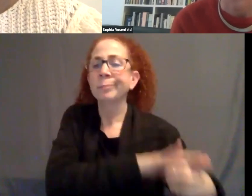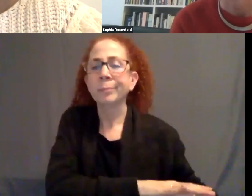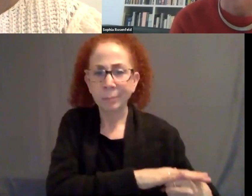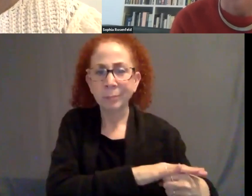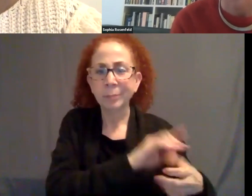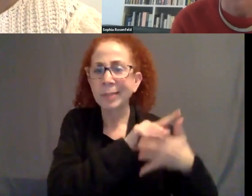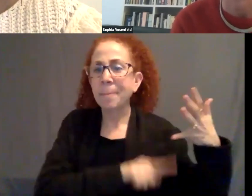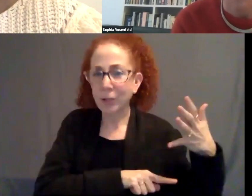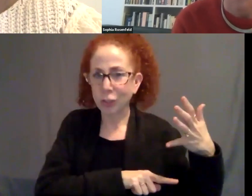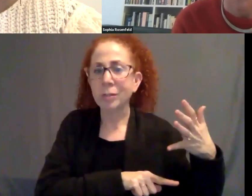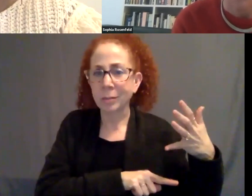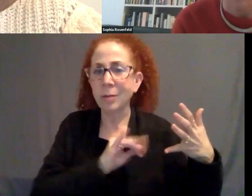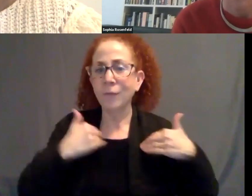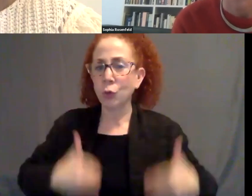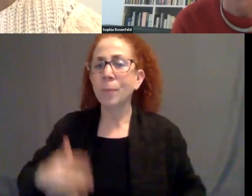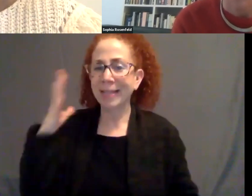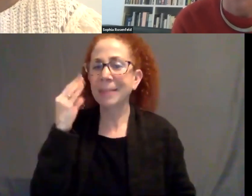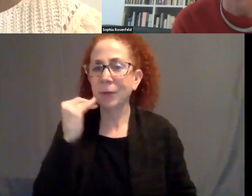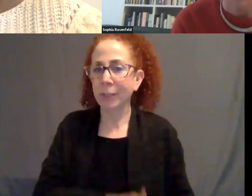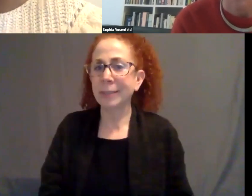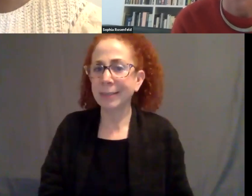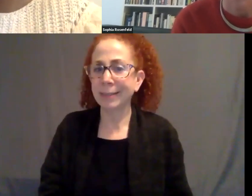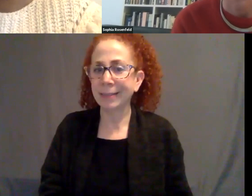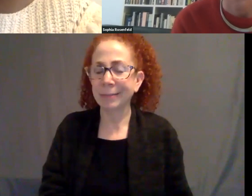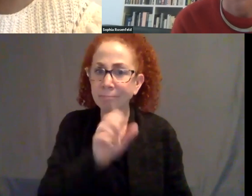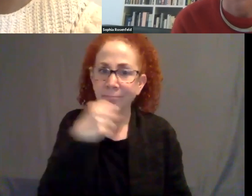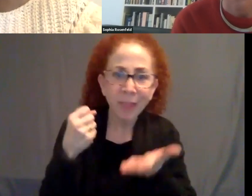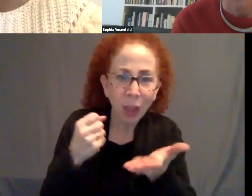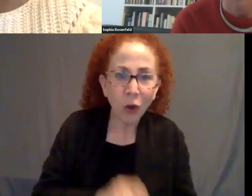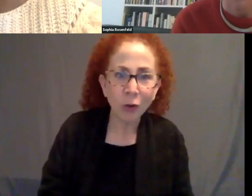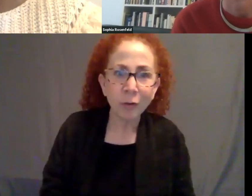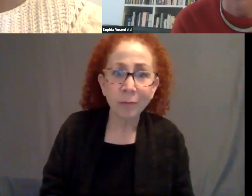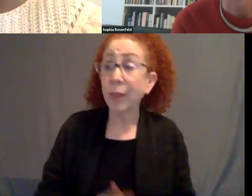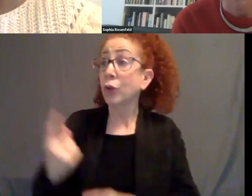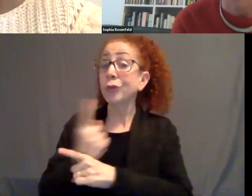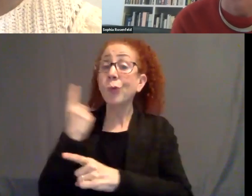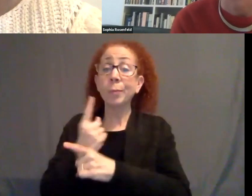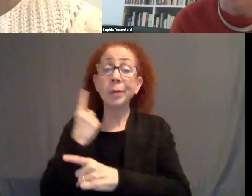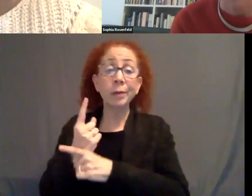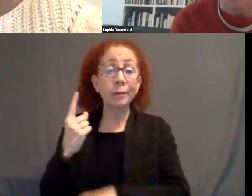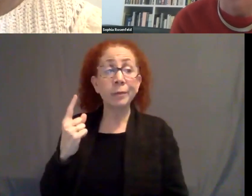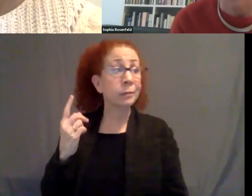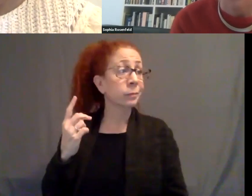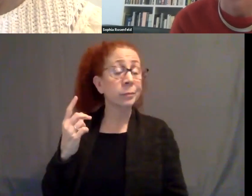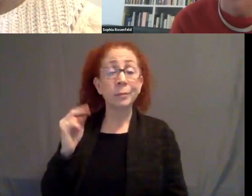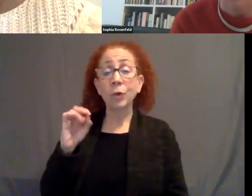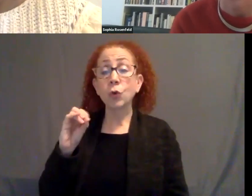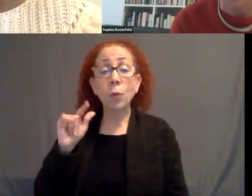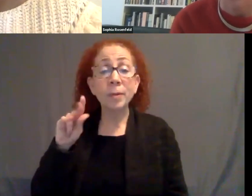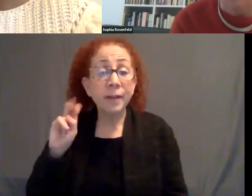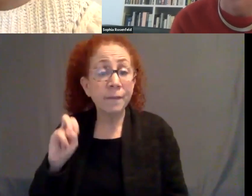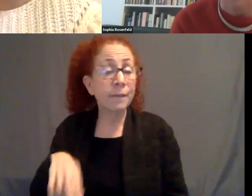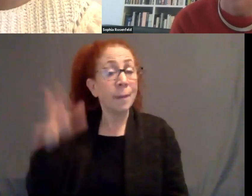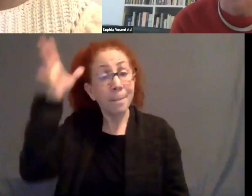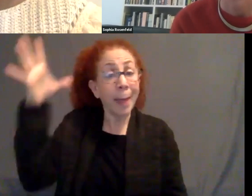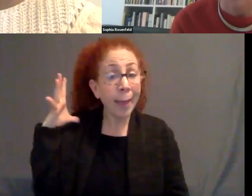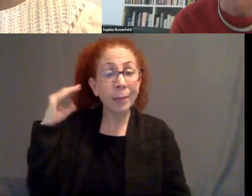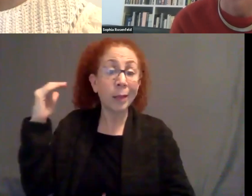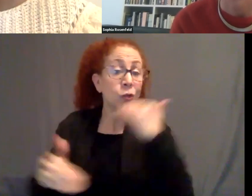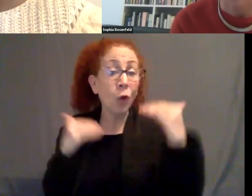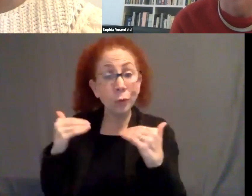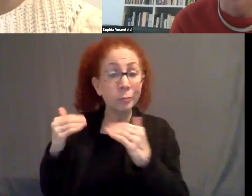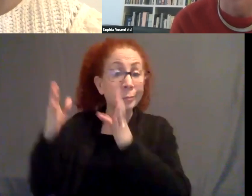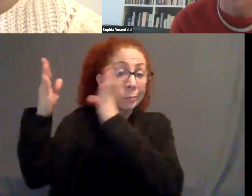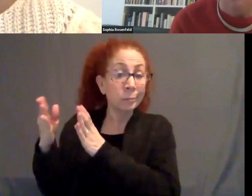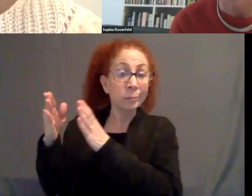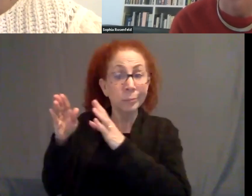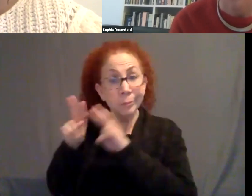of being human that the normative adult male subject,